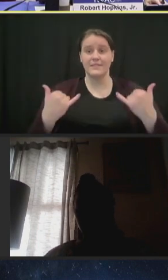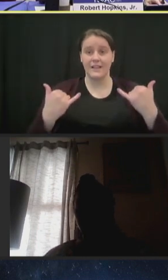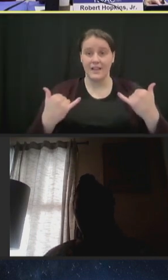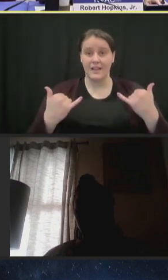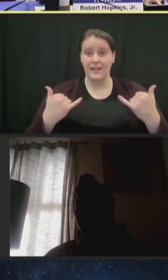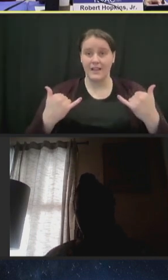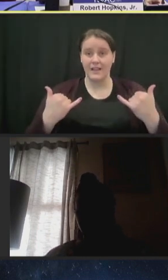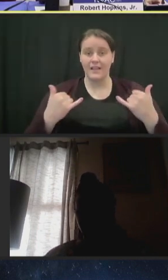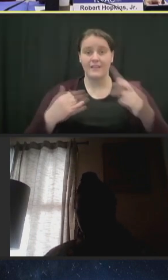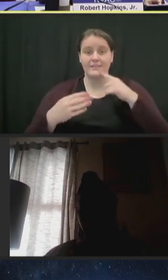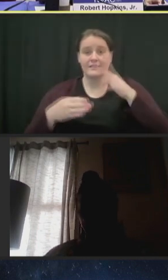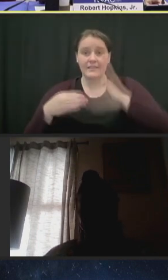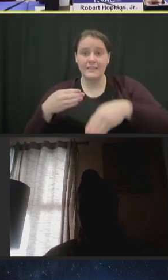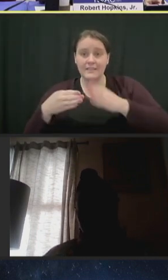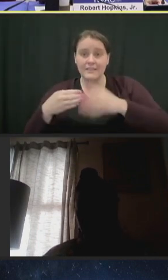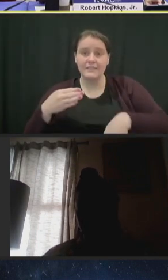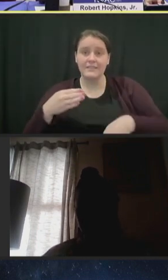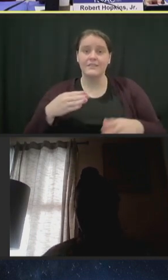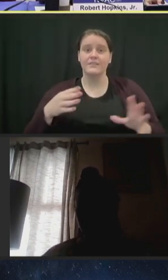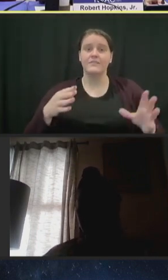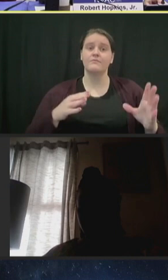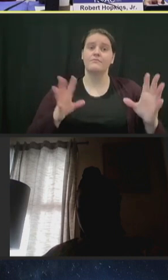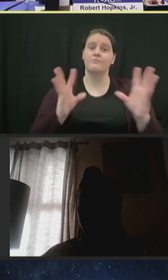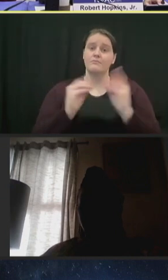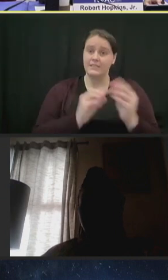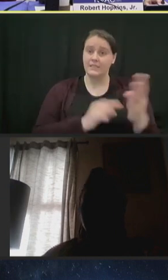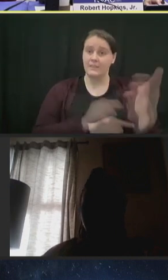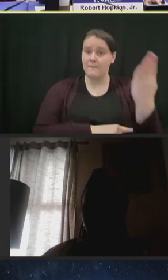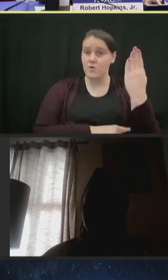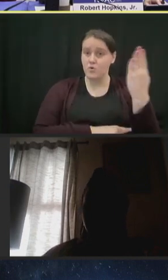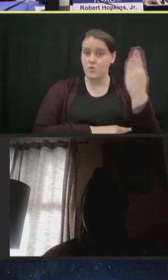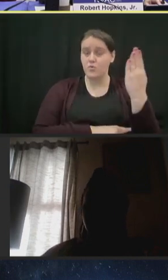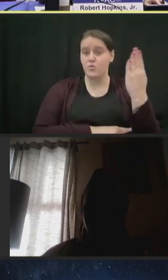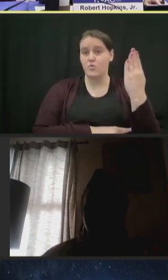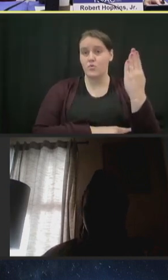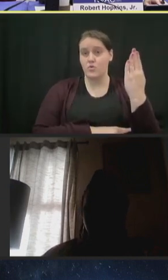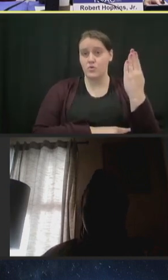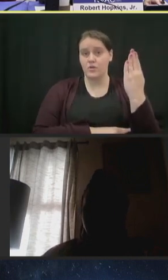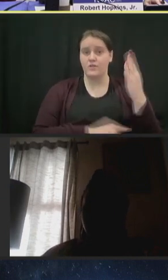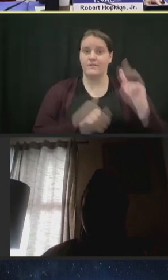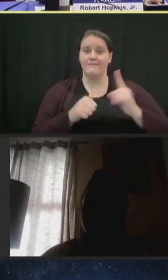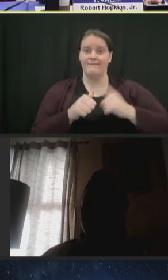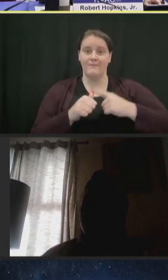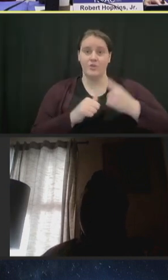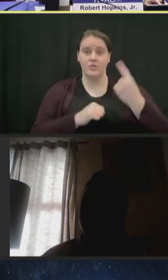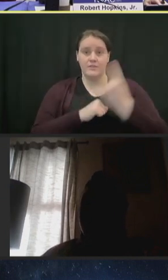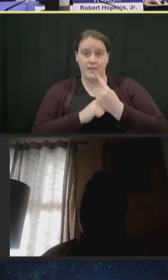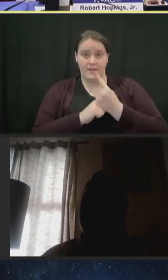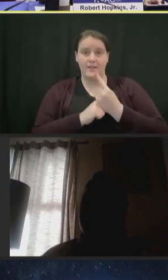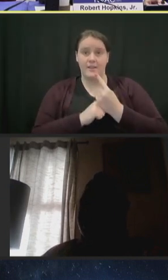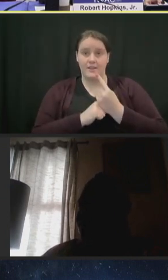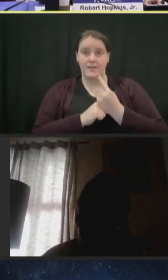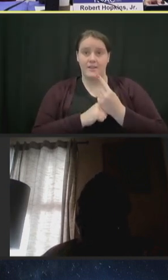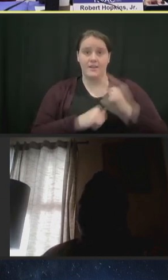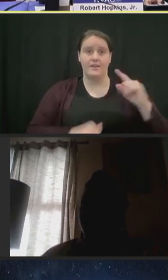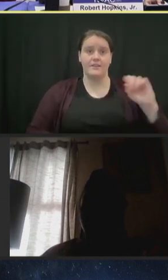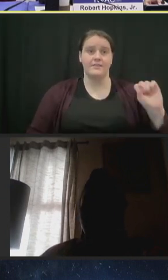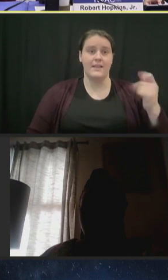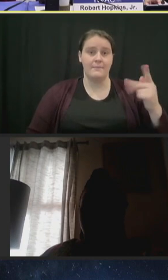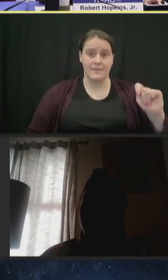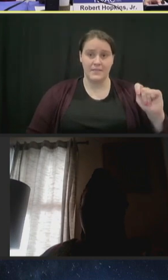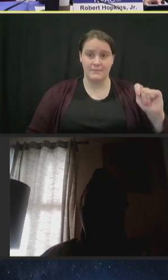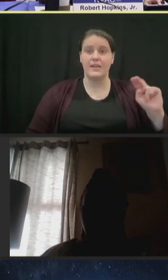our morning session for this first day of our September NVAC meeting. We will now adjourn